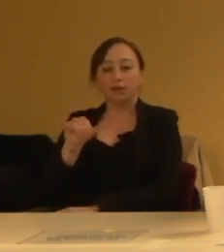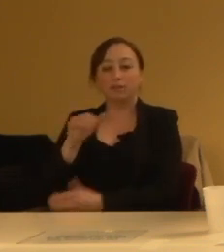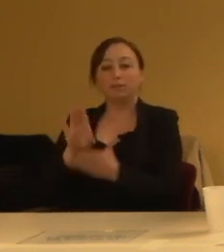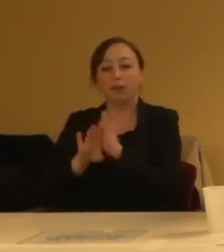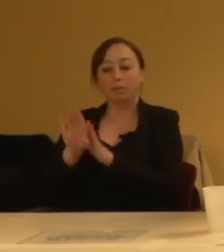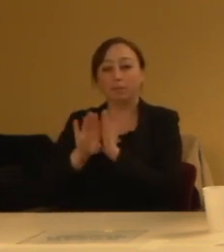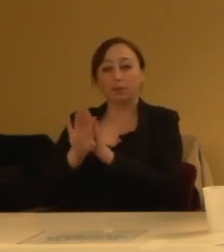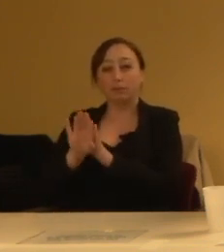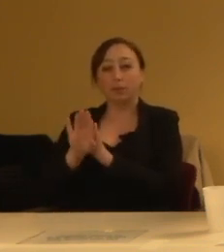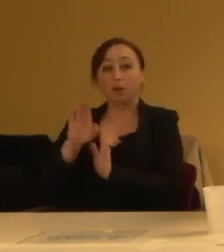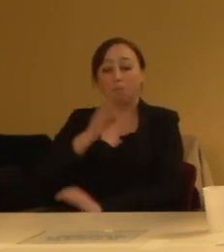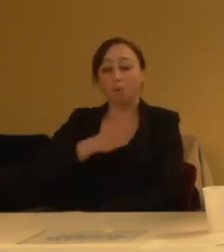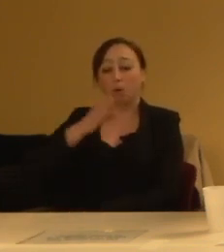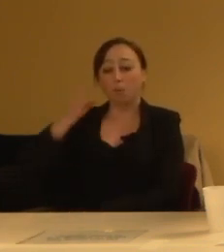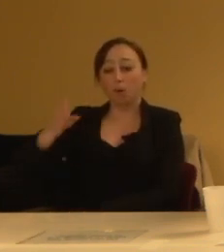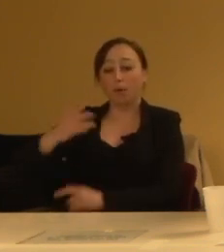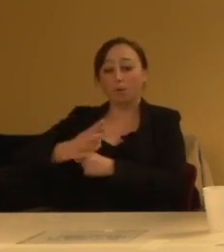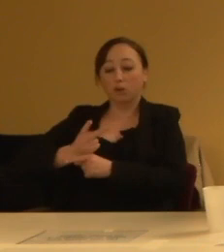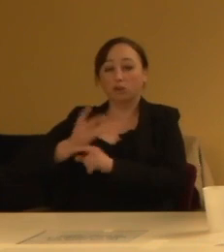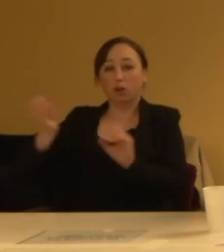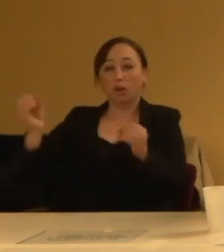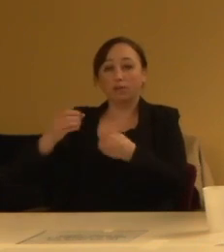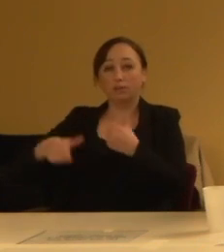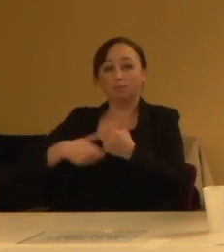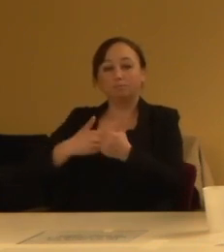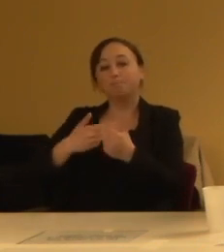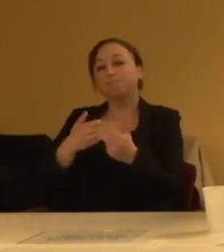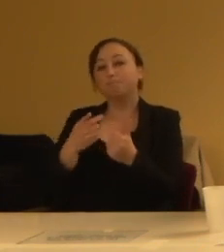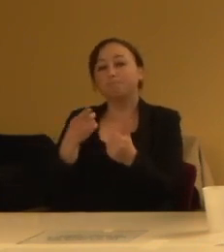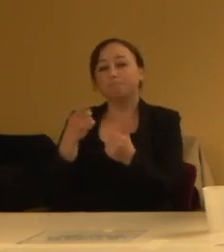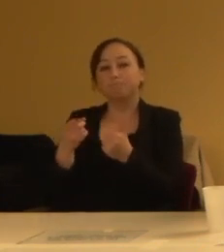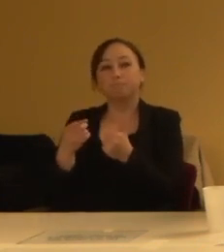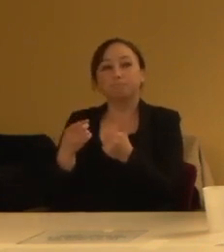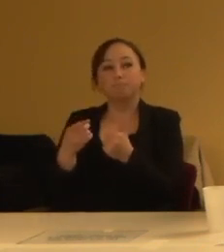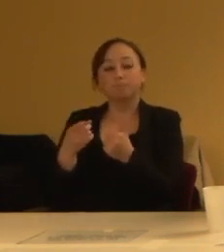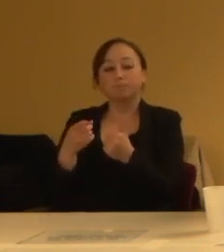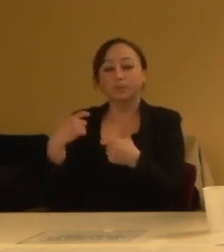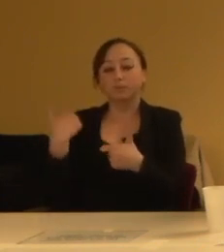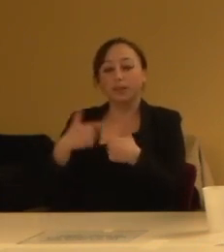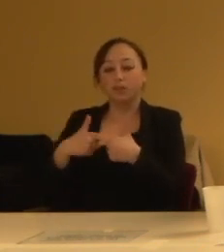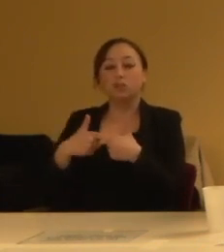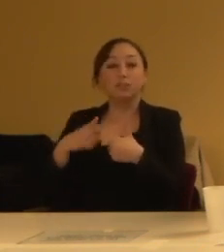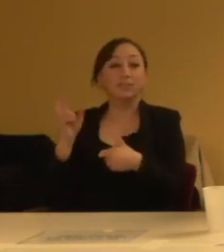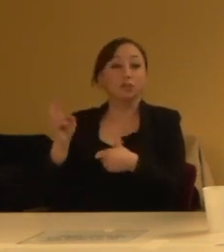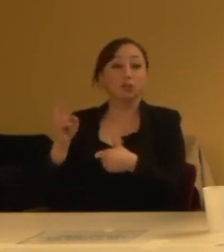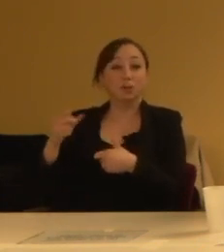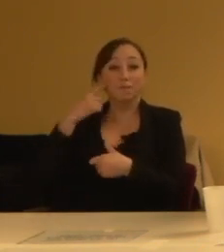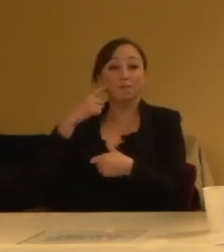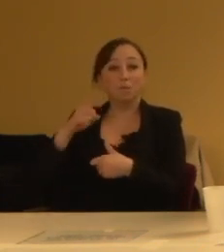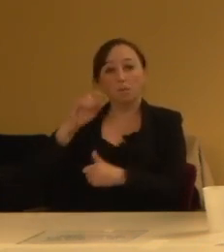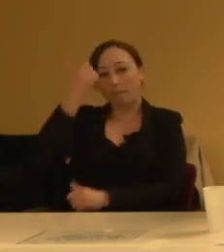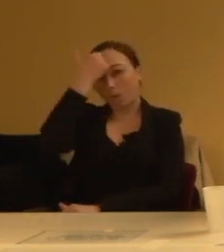the Broadway production office behind John Leguizamo's Latin History for Morons, and the recent revival of